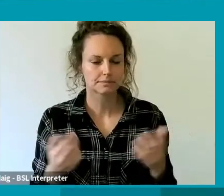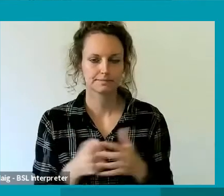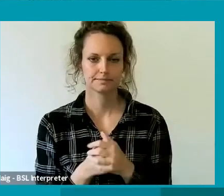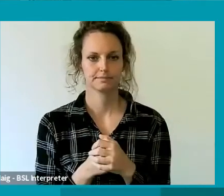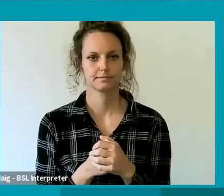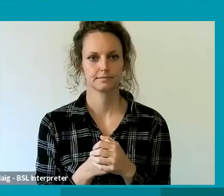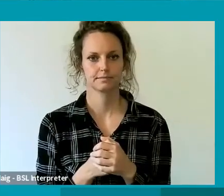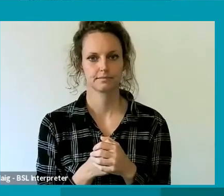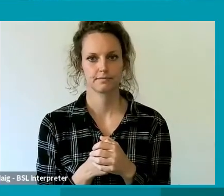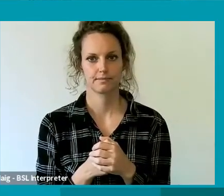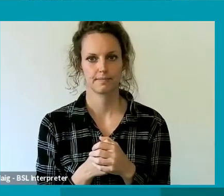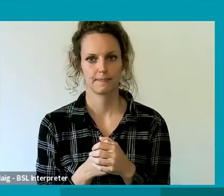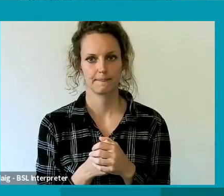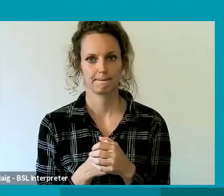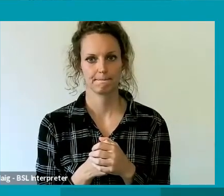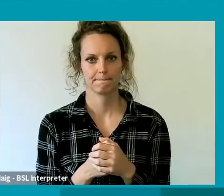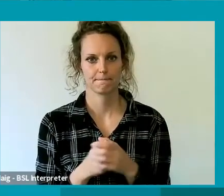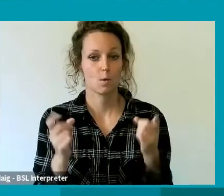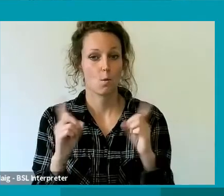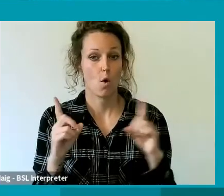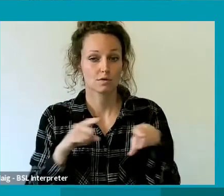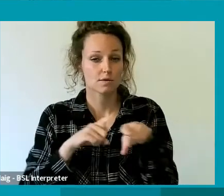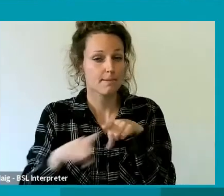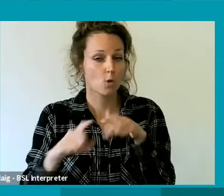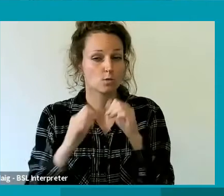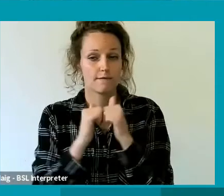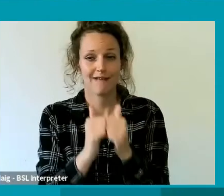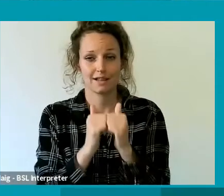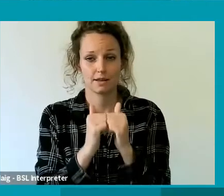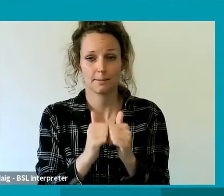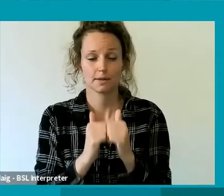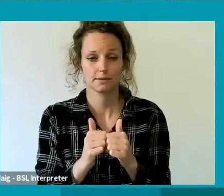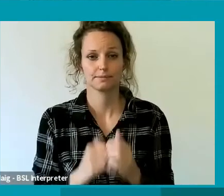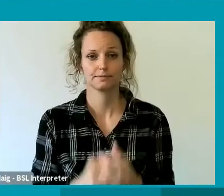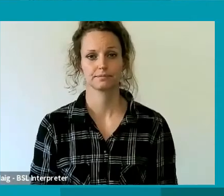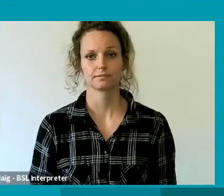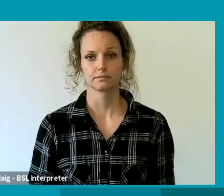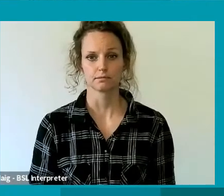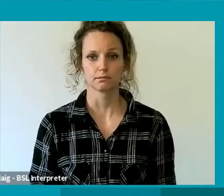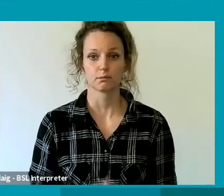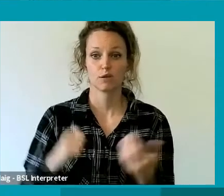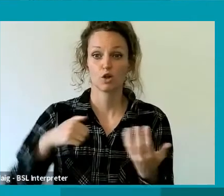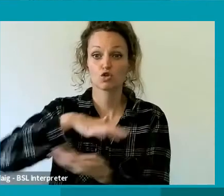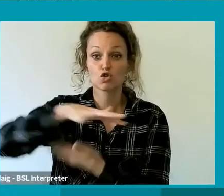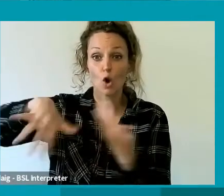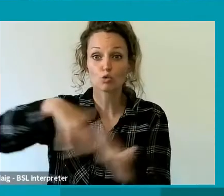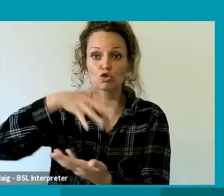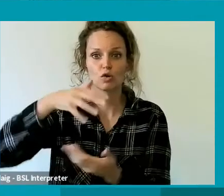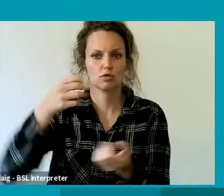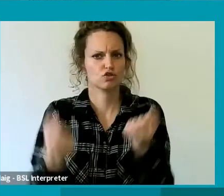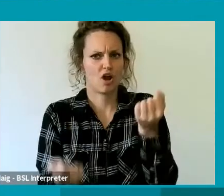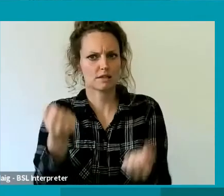What's what's of most value? Is it social justice? Is it the opportunity to be creative?